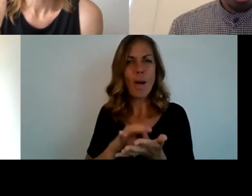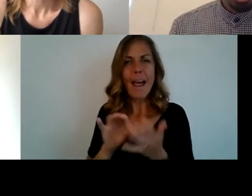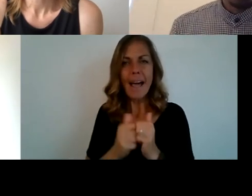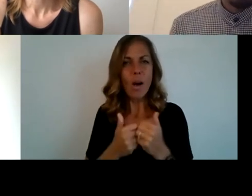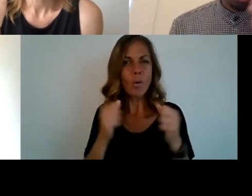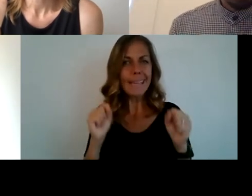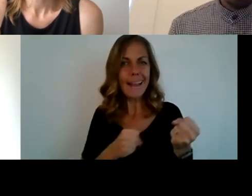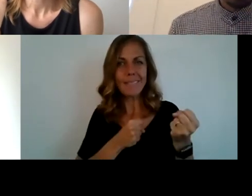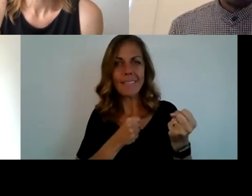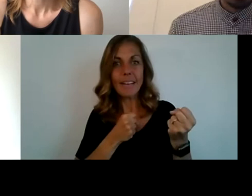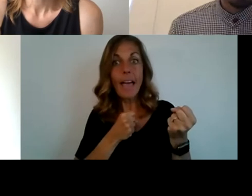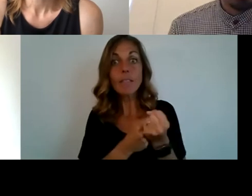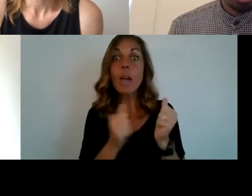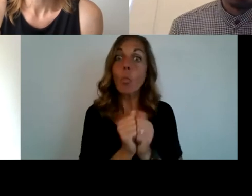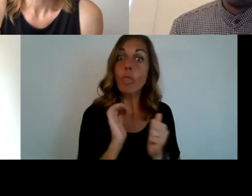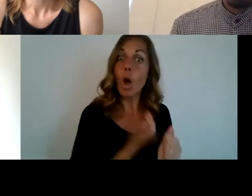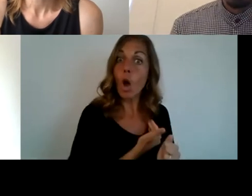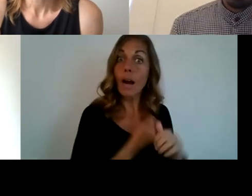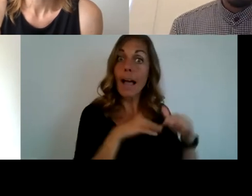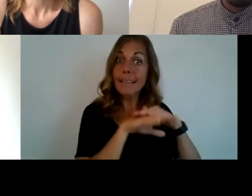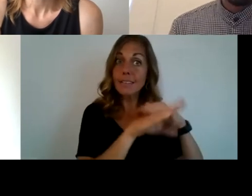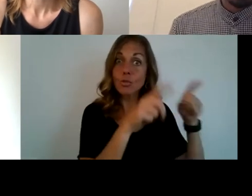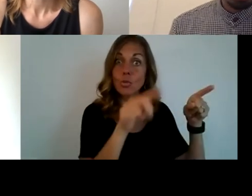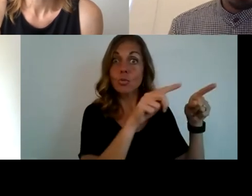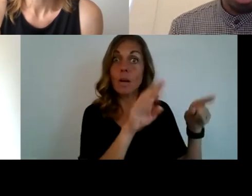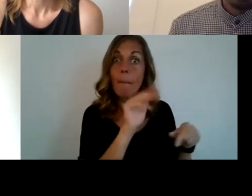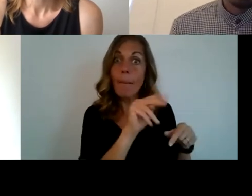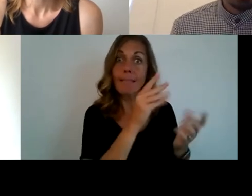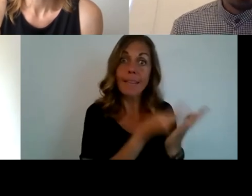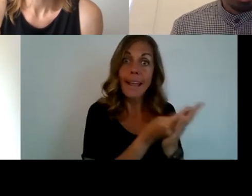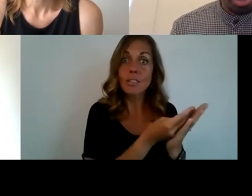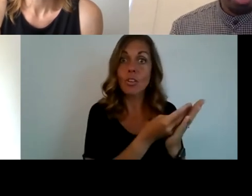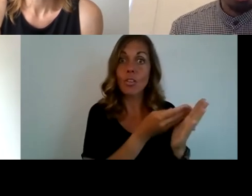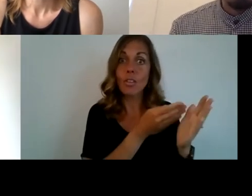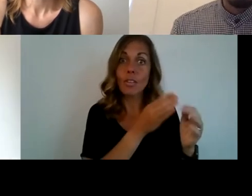with our access to regulatory agencies to change that? To examine different models.